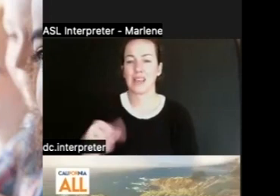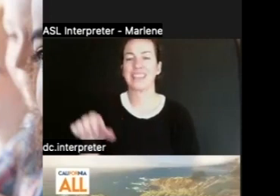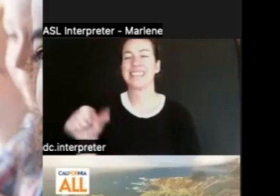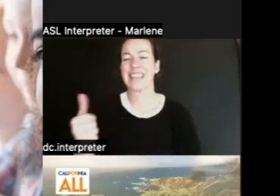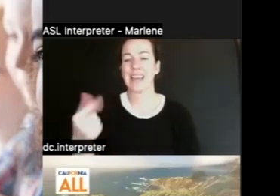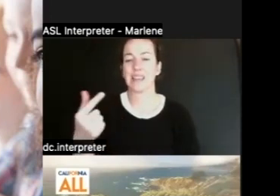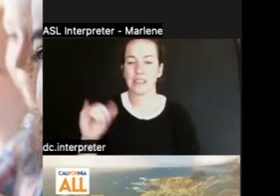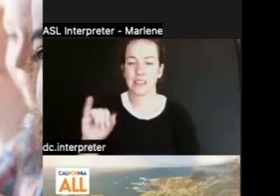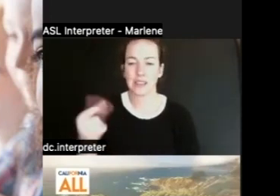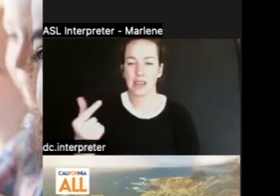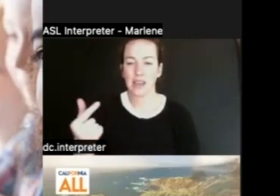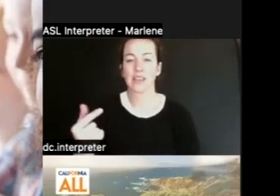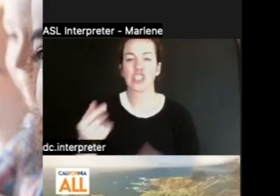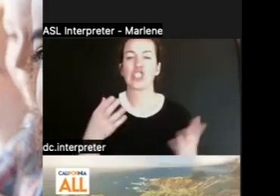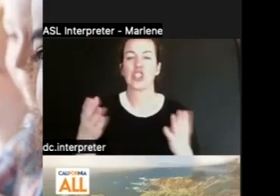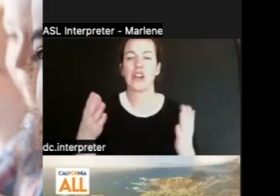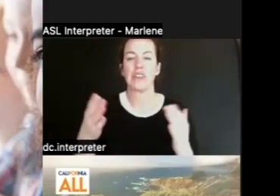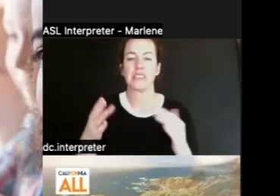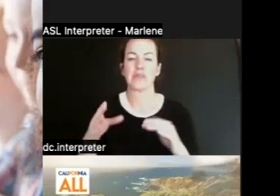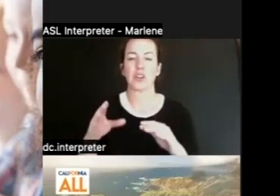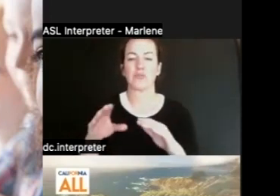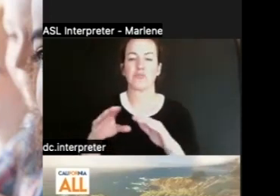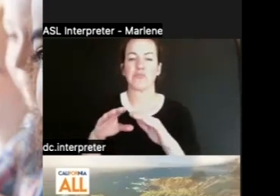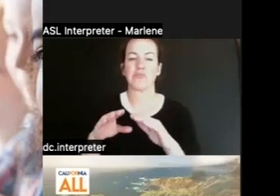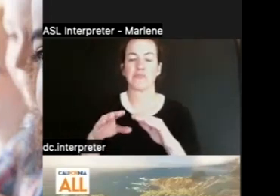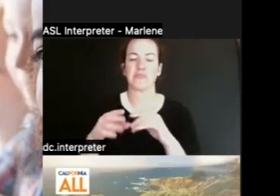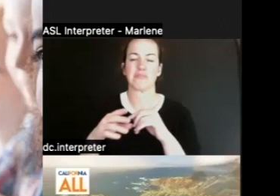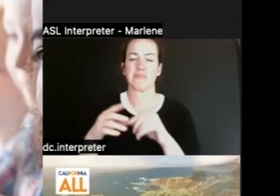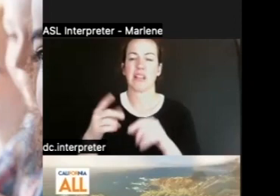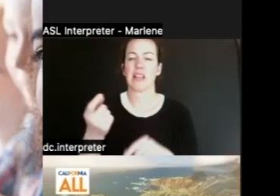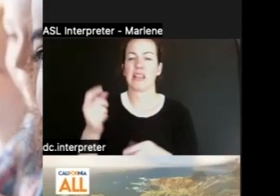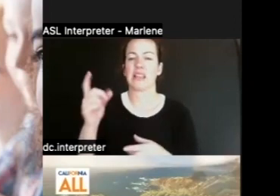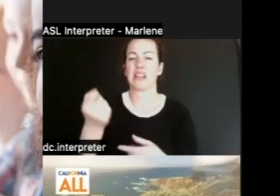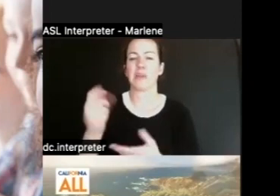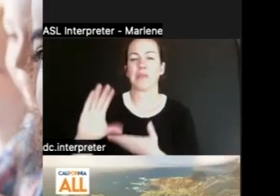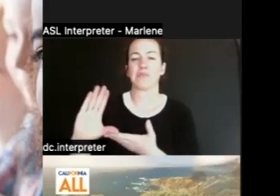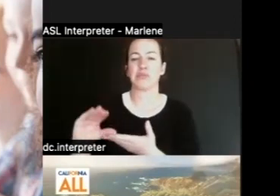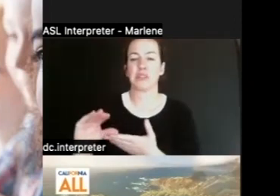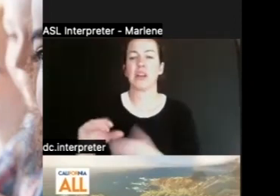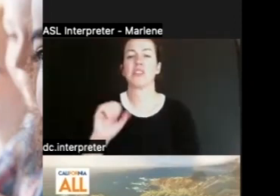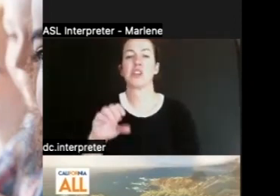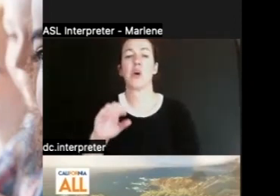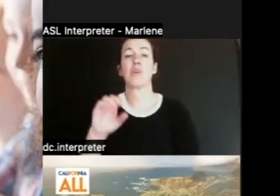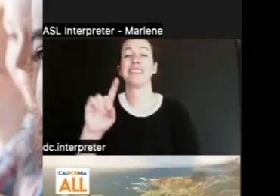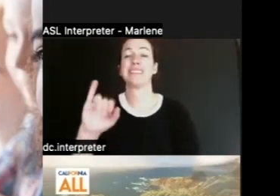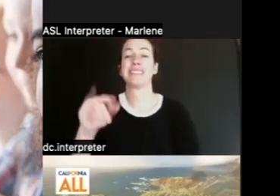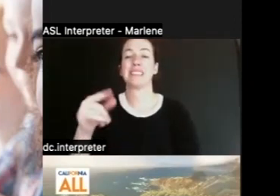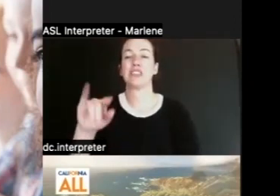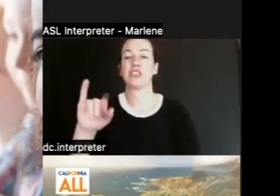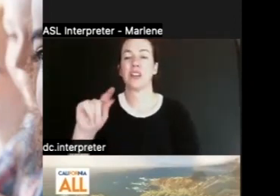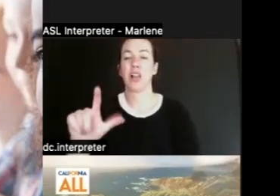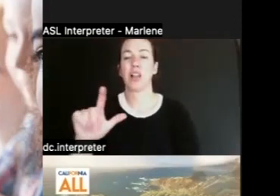below market and so it's basically the idea is is digital equity is not exactly everyone can